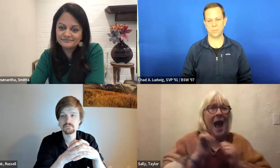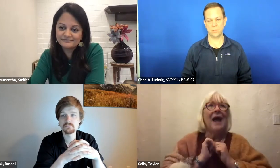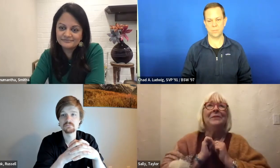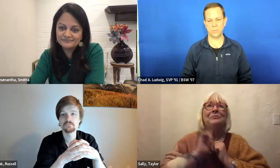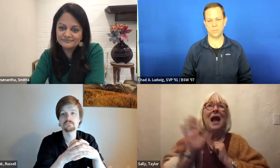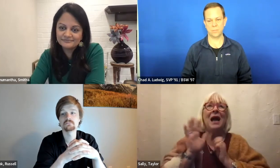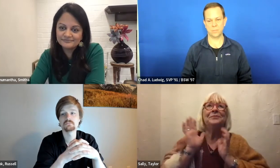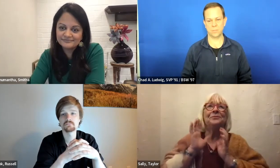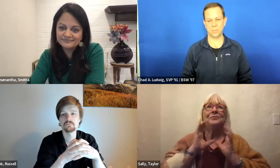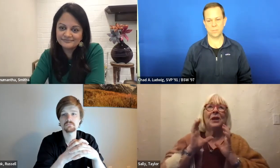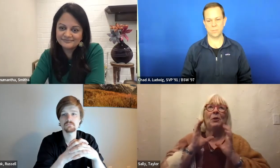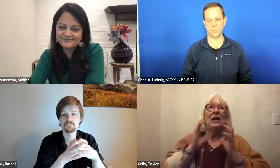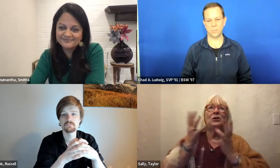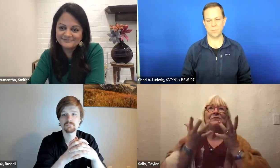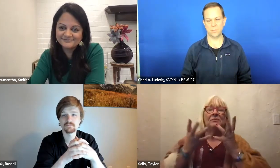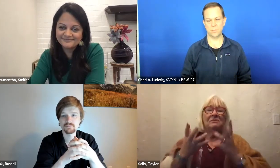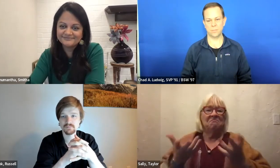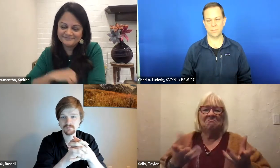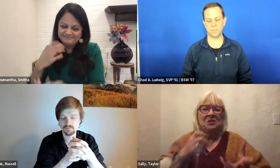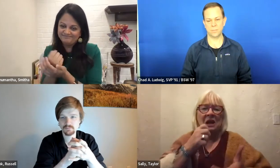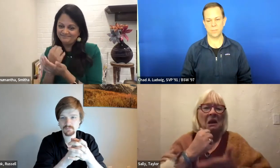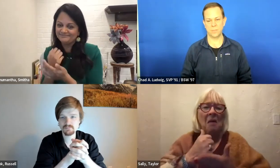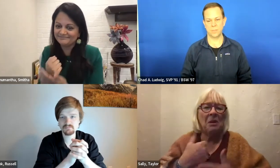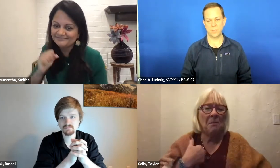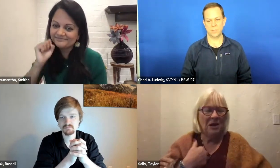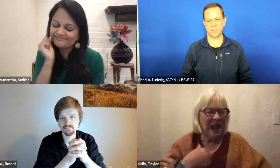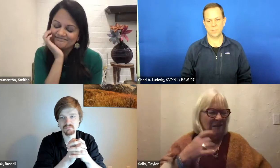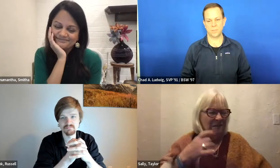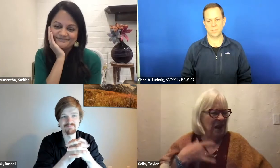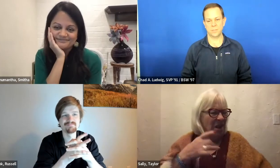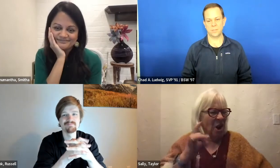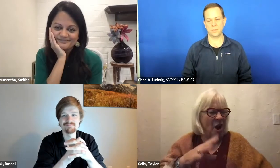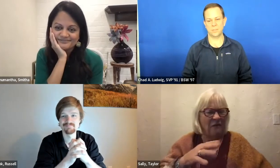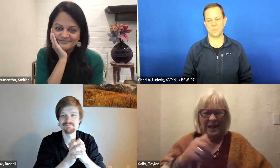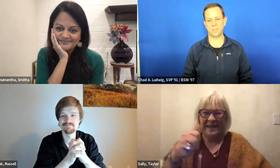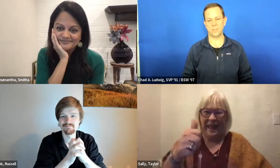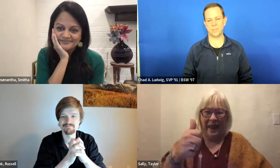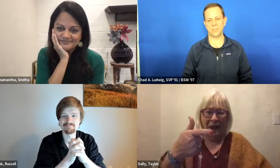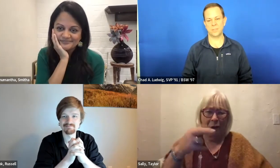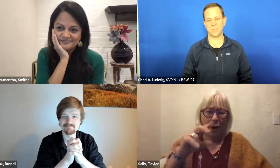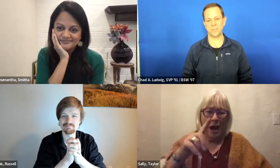so we flew out, and, you know, we would only communicate briefly. It wasn't very helpful for me.